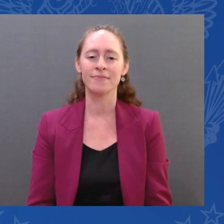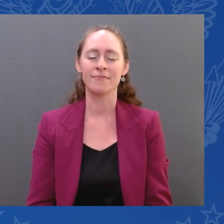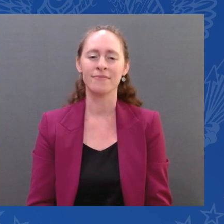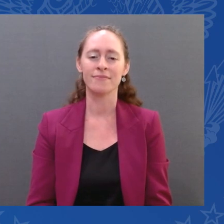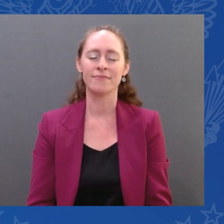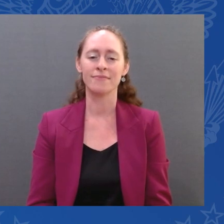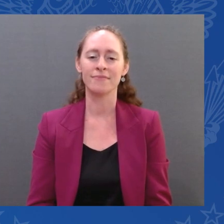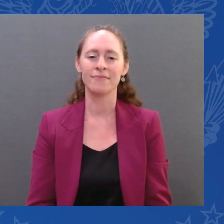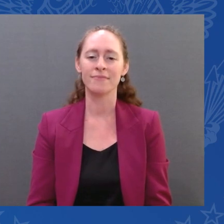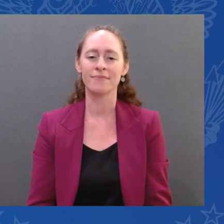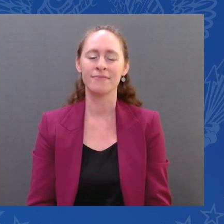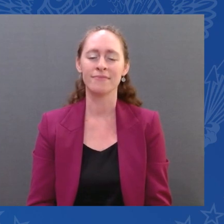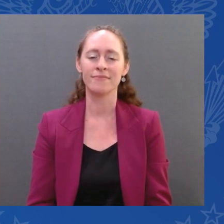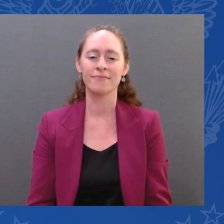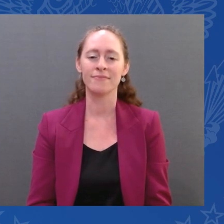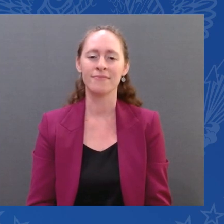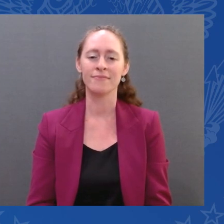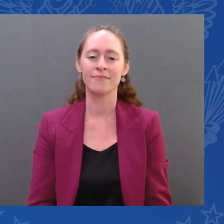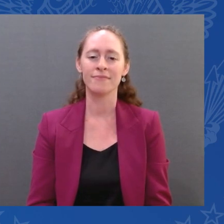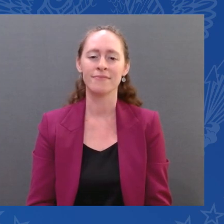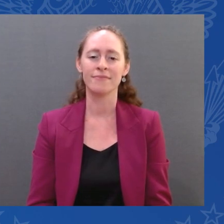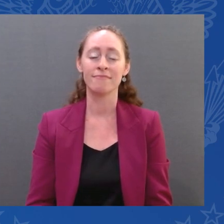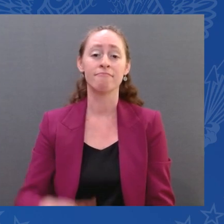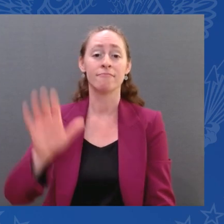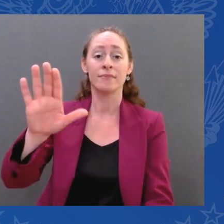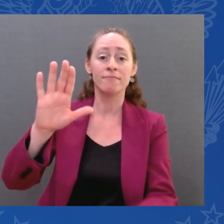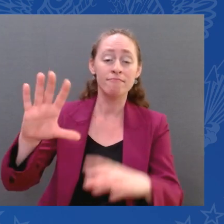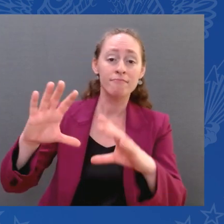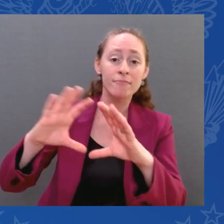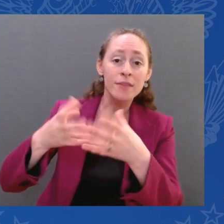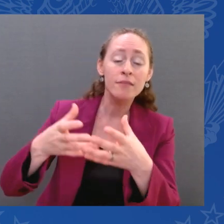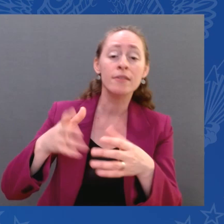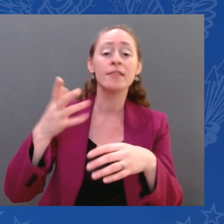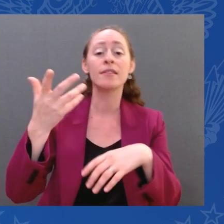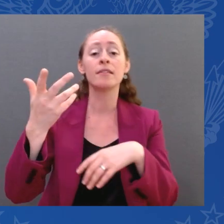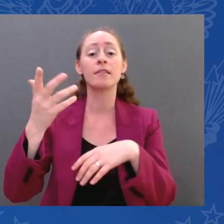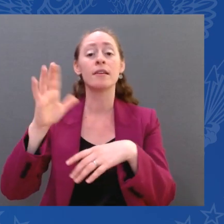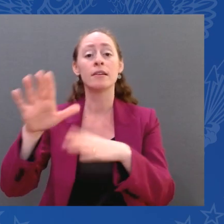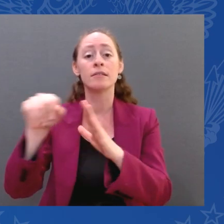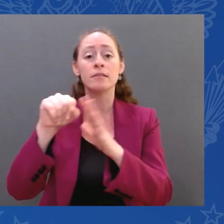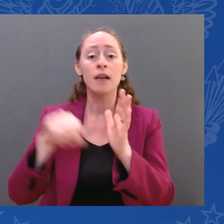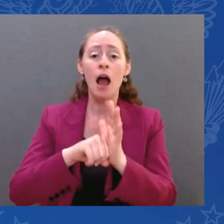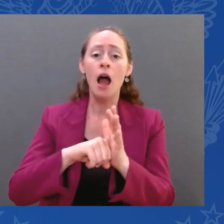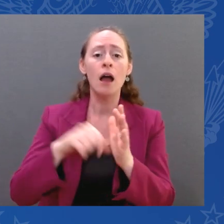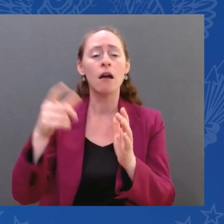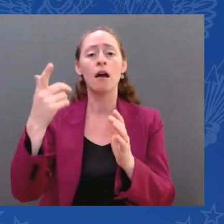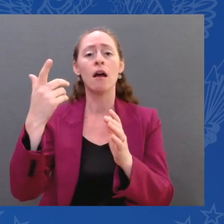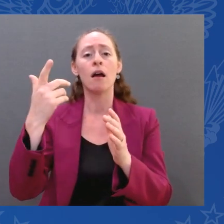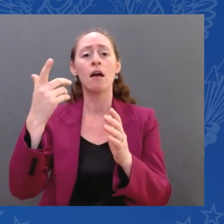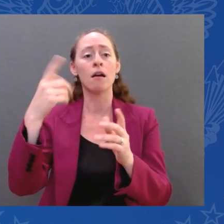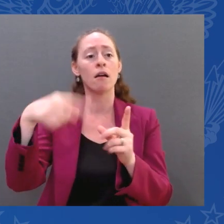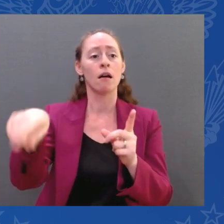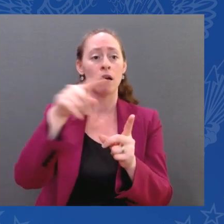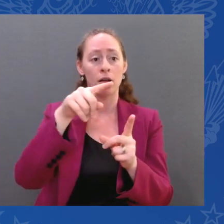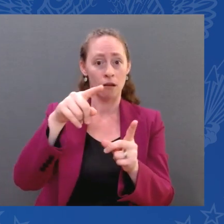And he believed in forging real relationships, even with people on the other side of the aisle. Proving we can do anything.